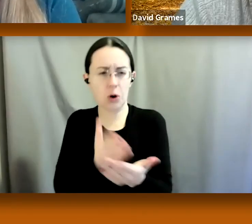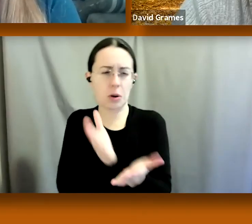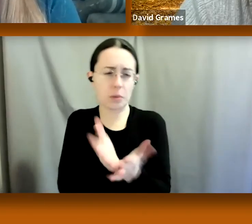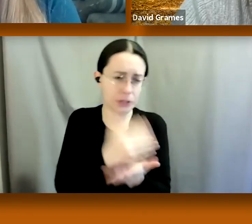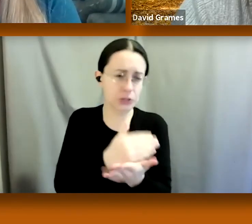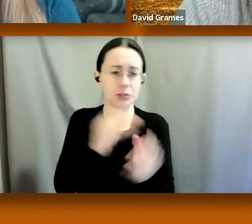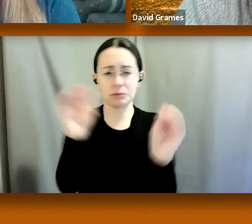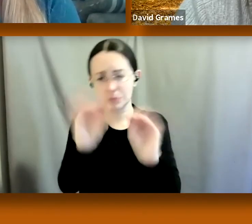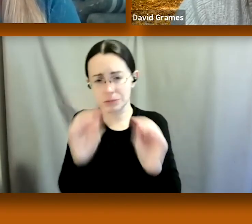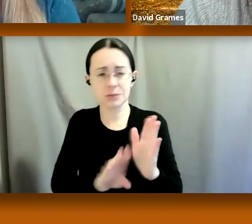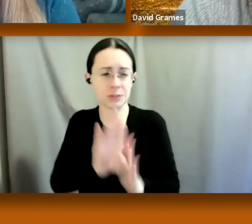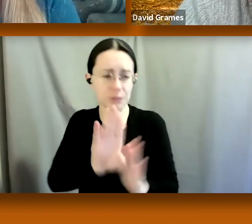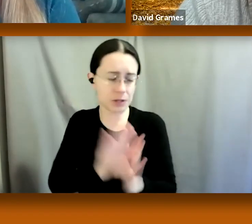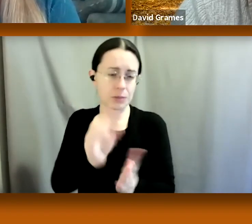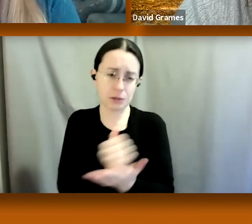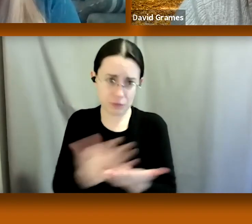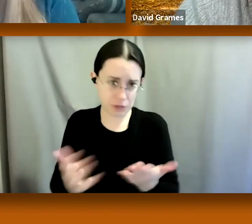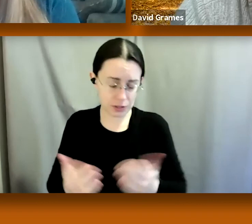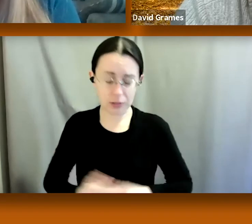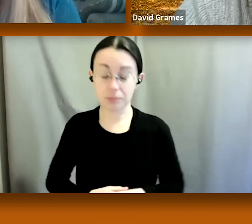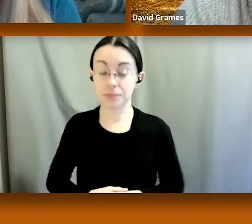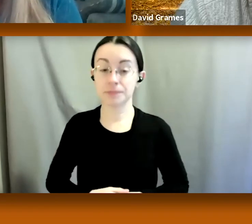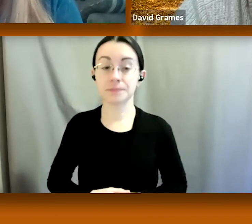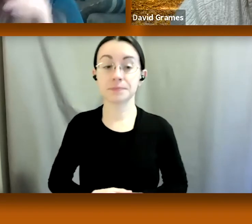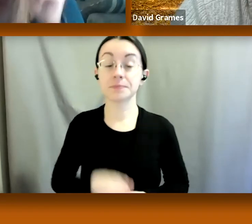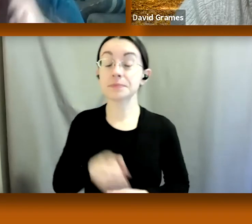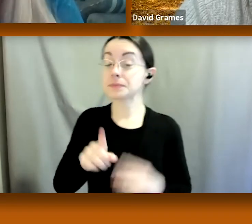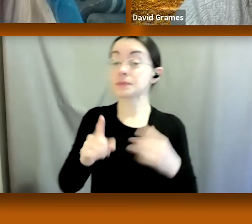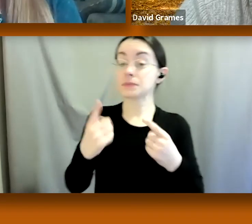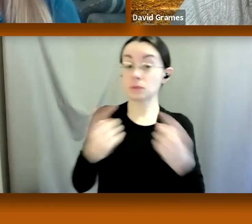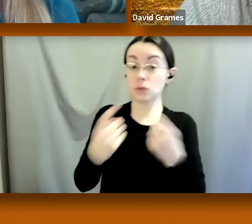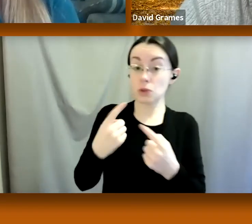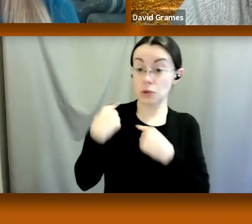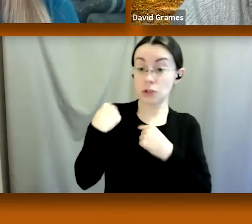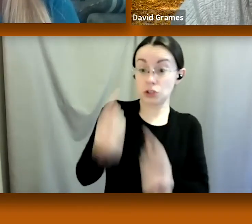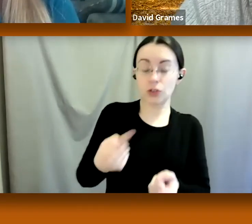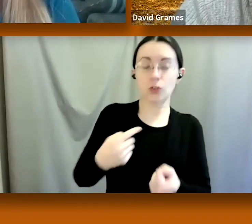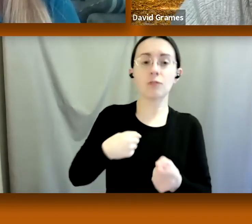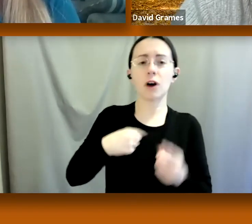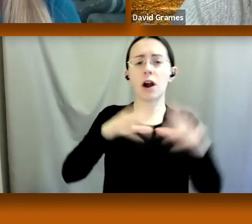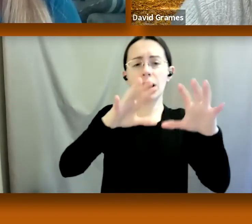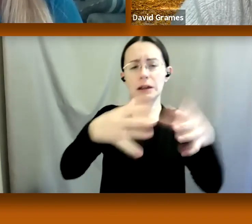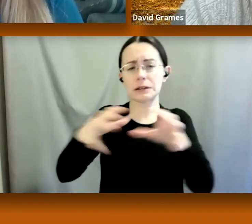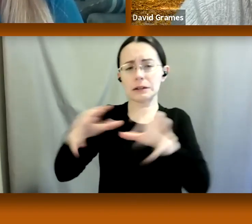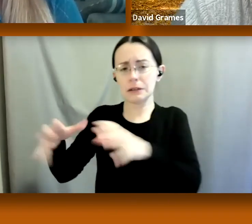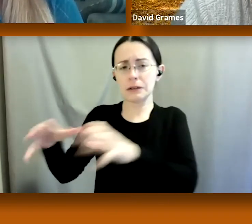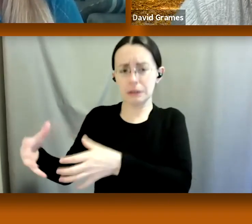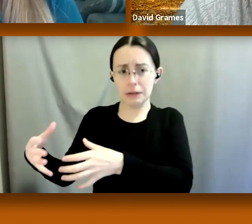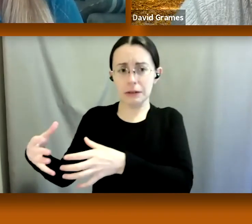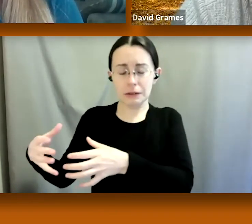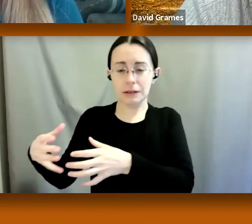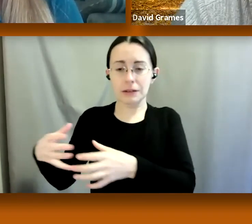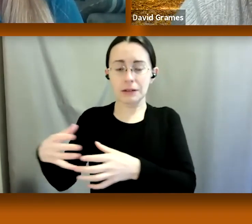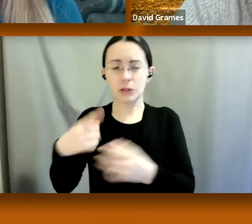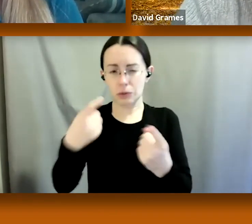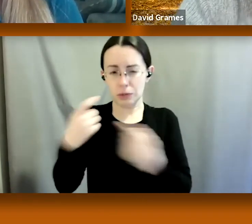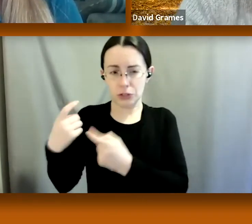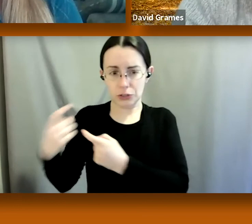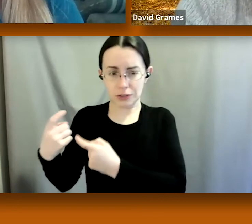the questions by, um, categories that David was talking about, and under